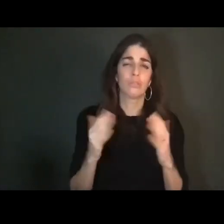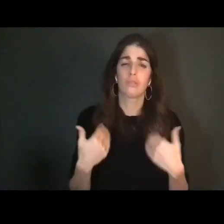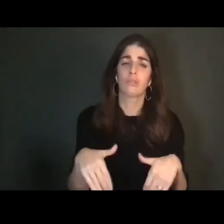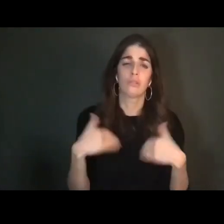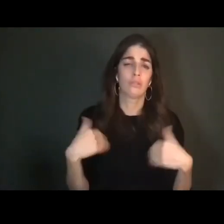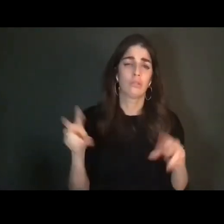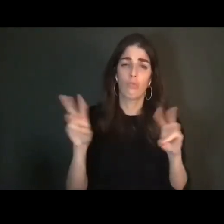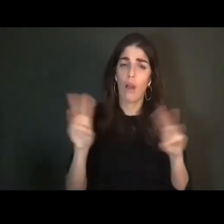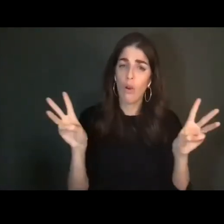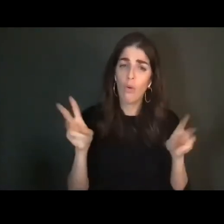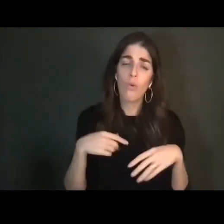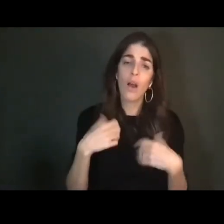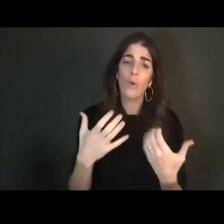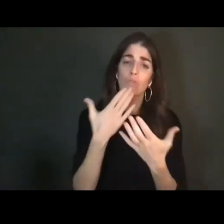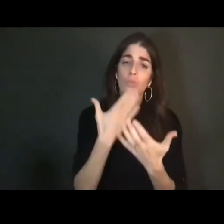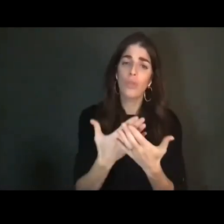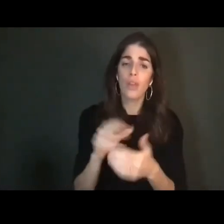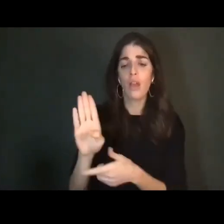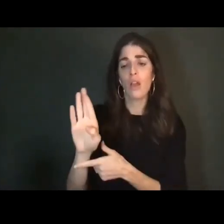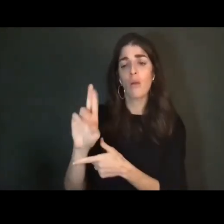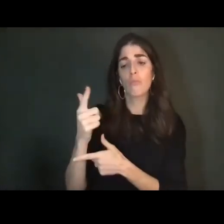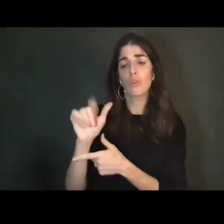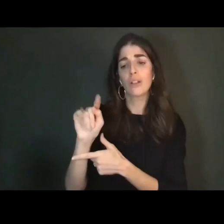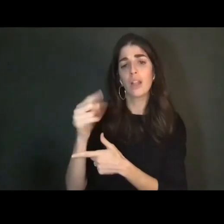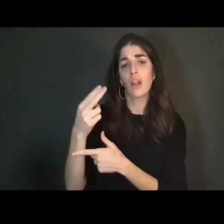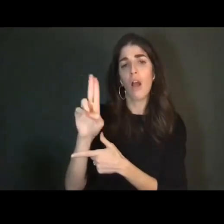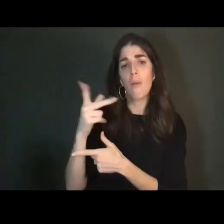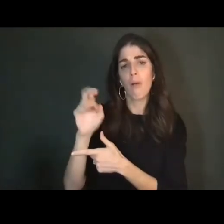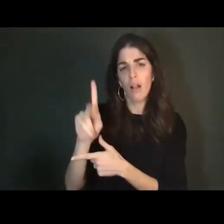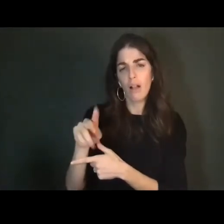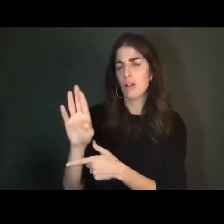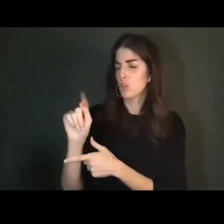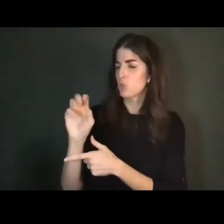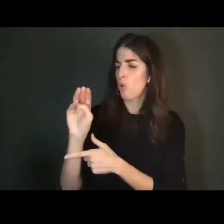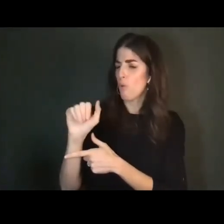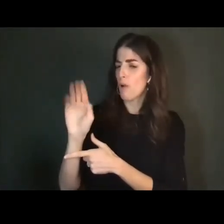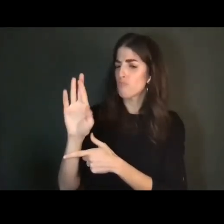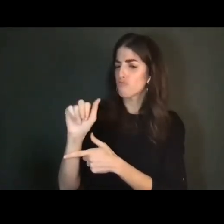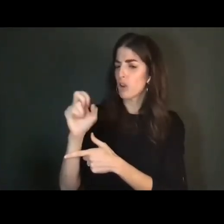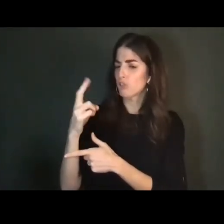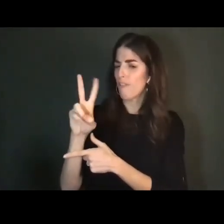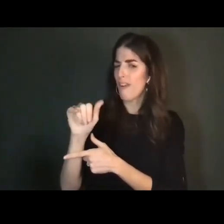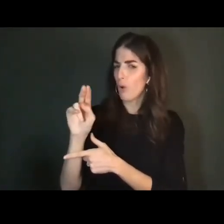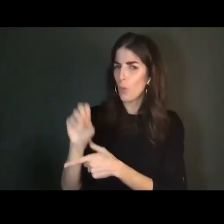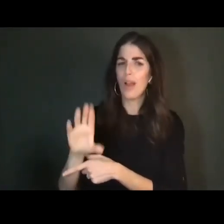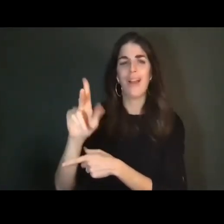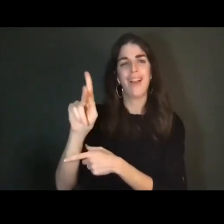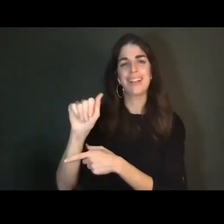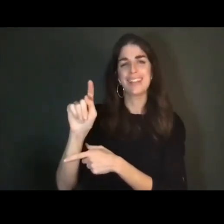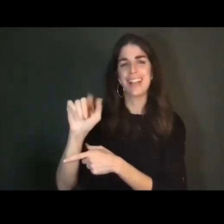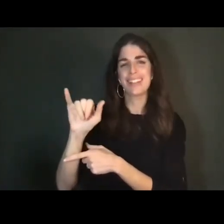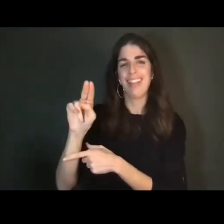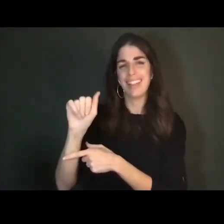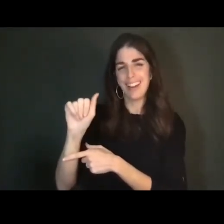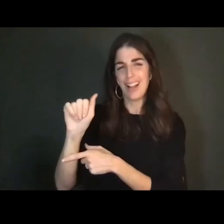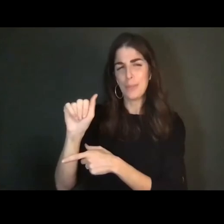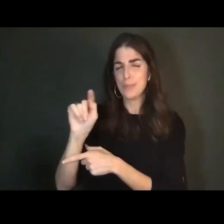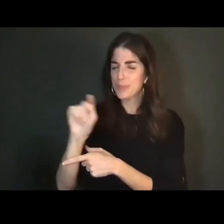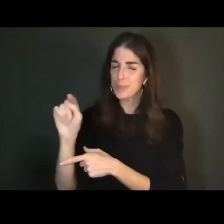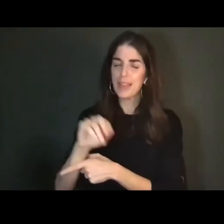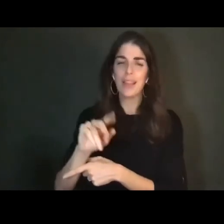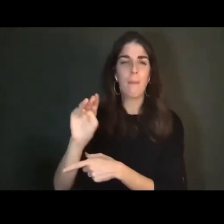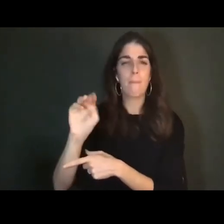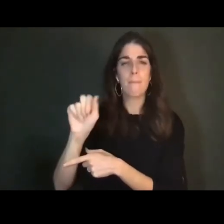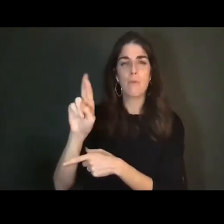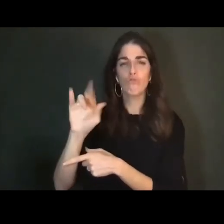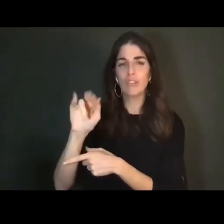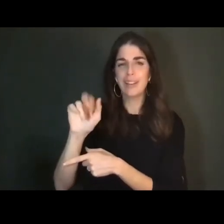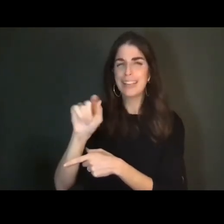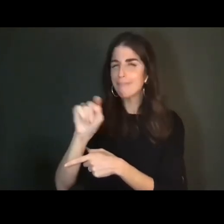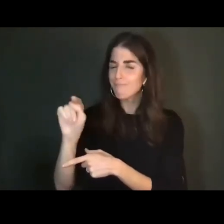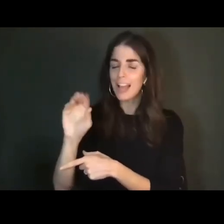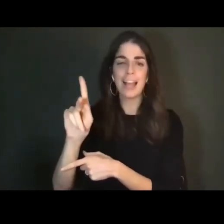I want to thank [names] B. H., T. B., K. F., M. S., and K. B. We very much hope that you'll